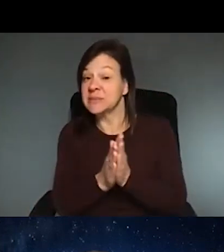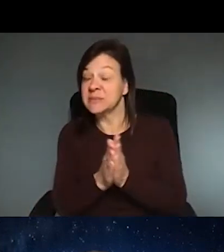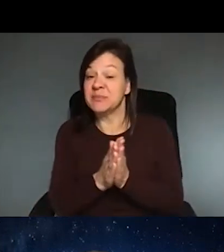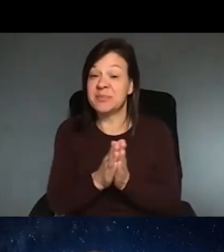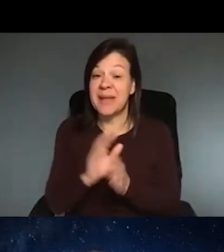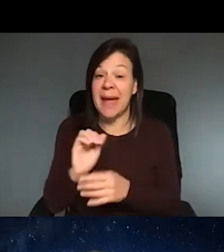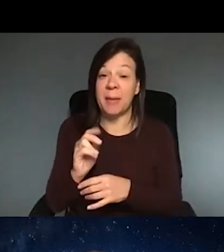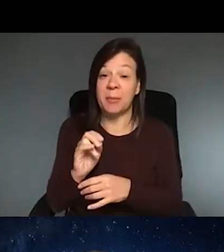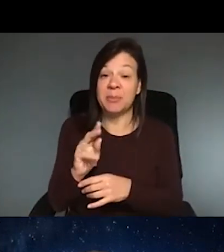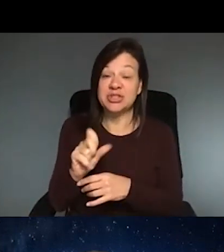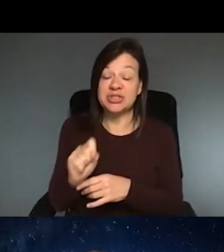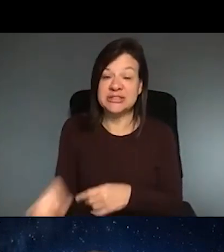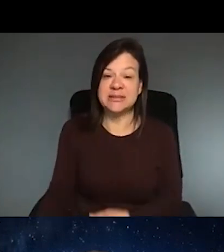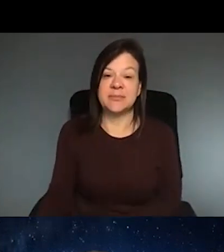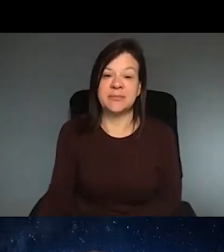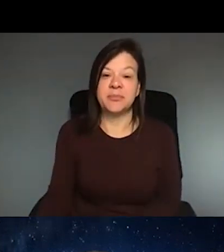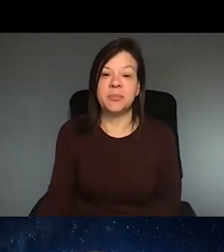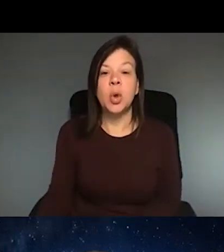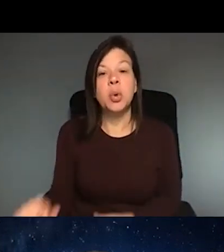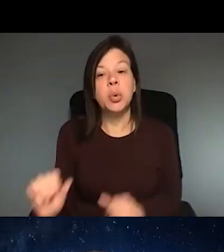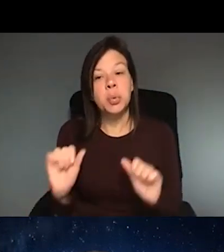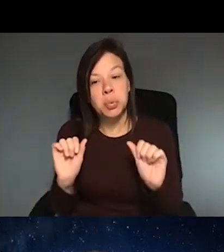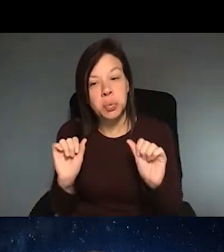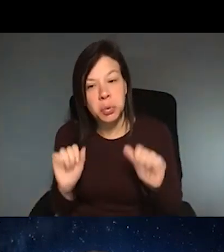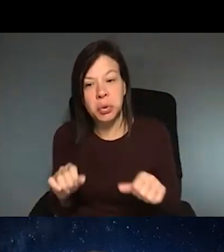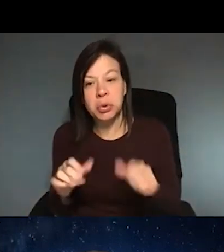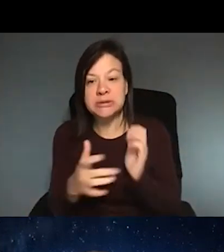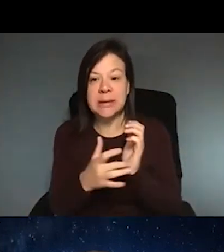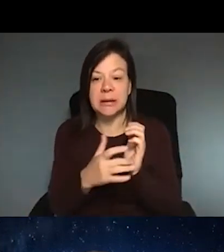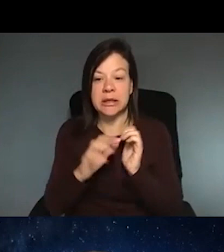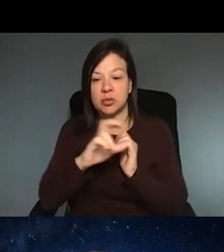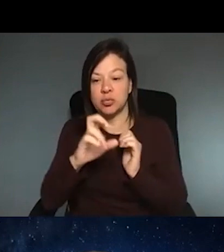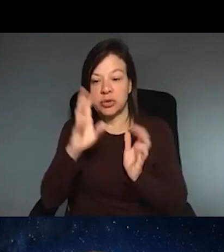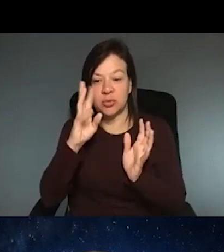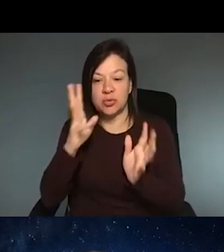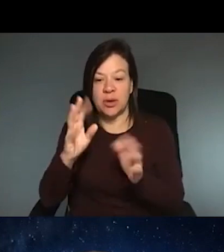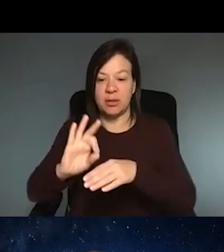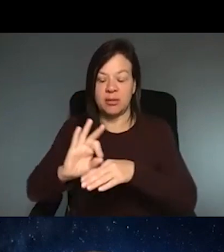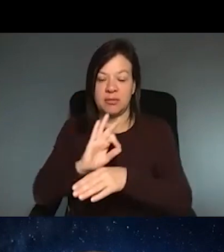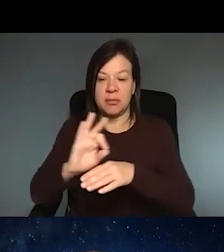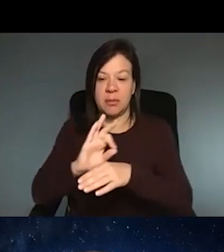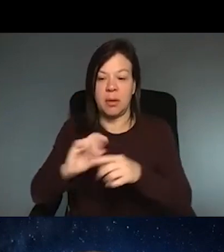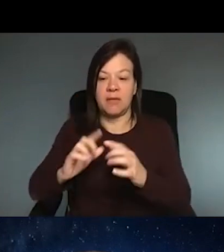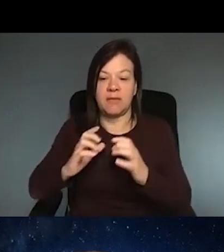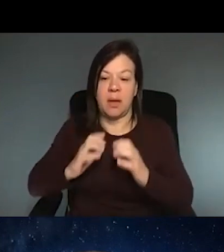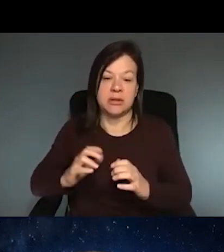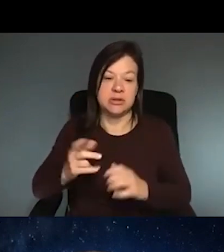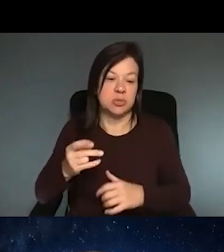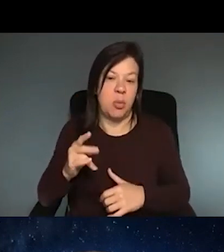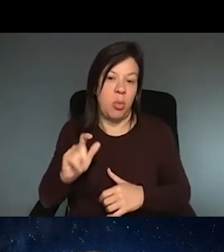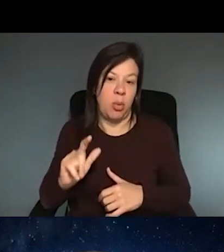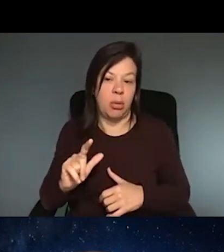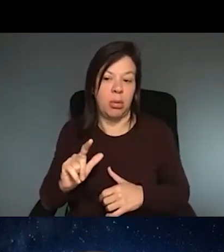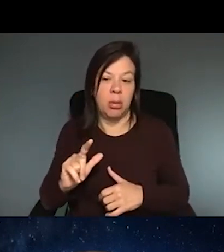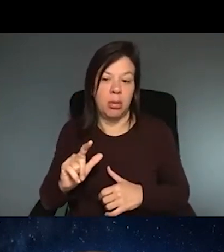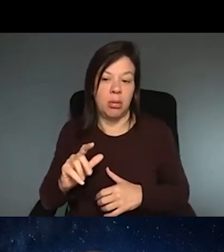COULD TECHNICALLY RECREATE THE FUNCTIONALITY OF CUSTOMER PORTAL WITHIN A MEMBERSHIP PAGE, TOO.